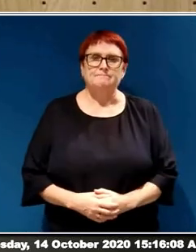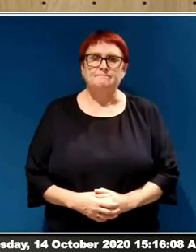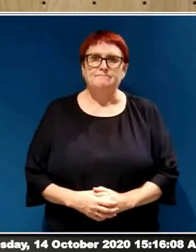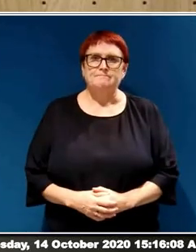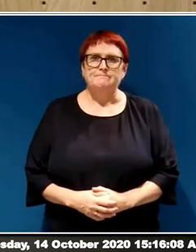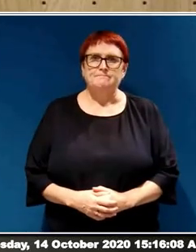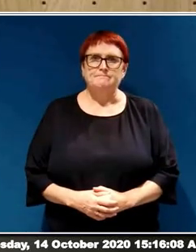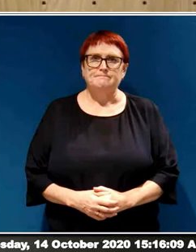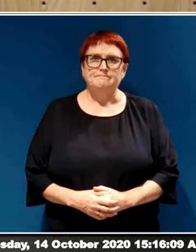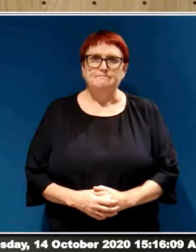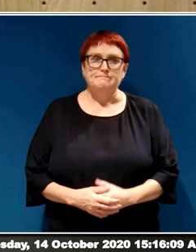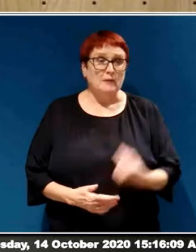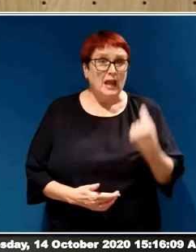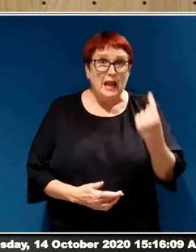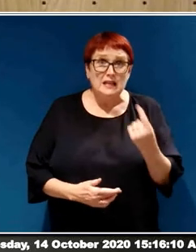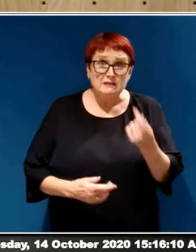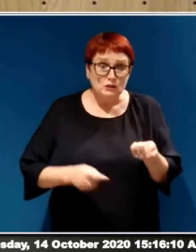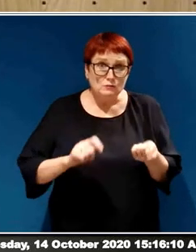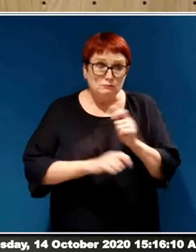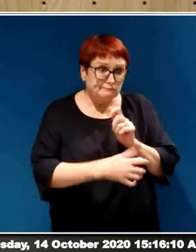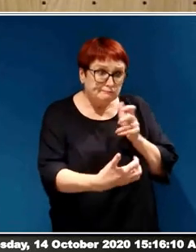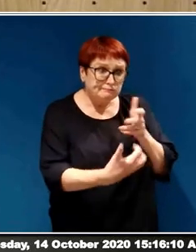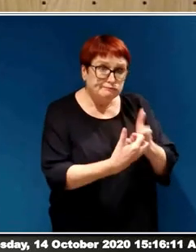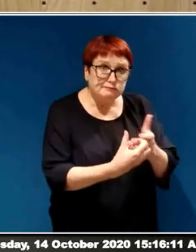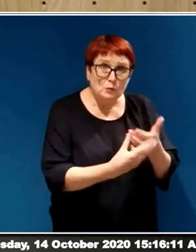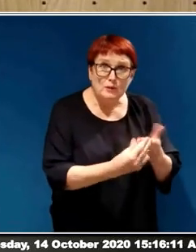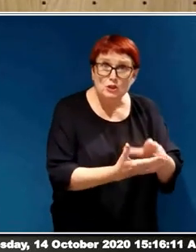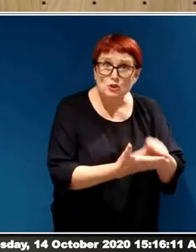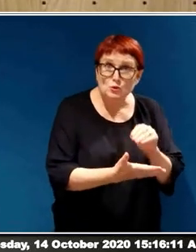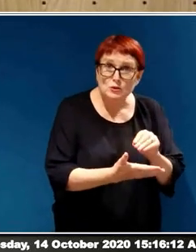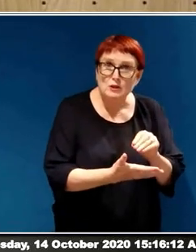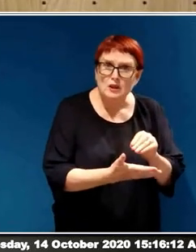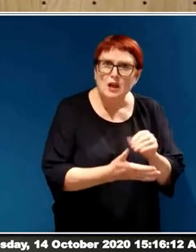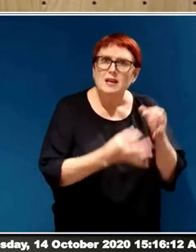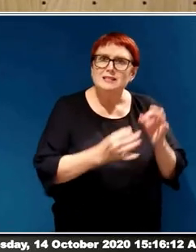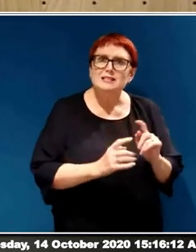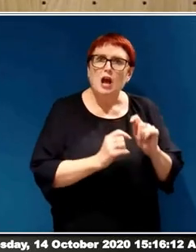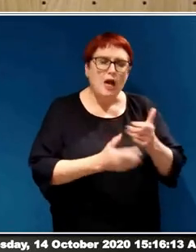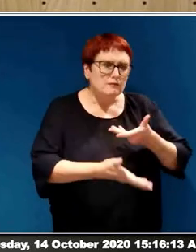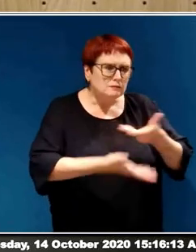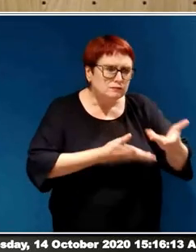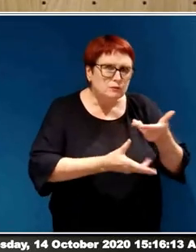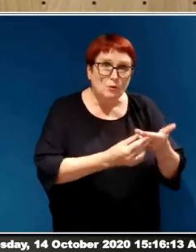consultation with this student and their family, can help alleviate anxiety and